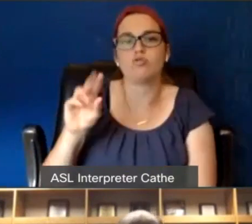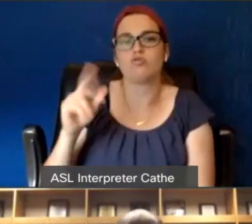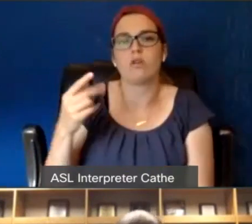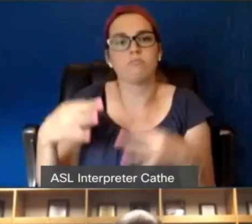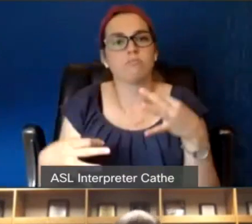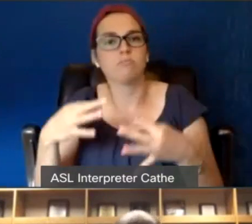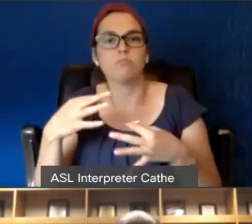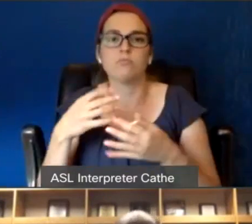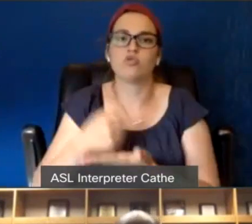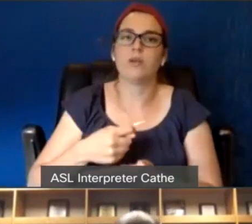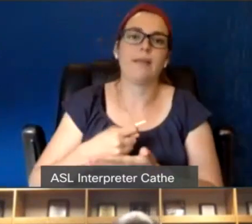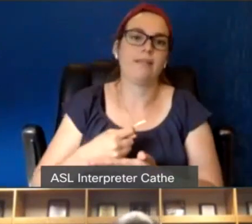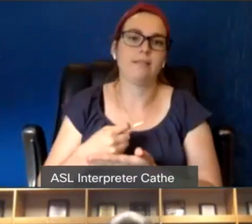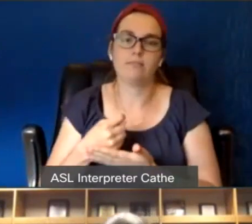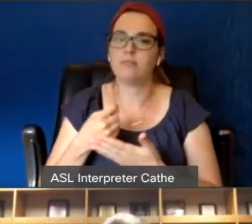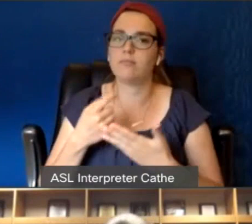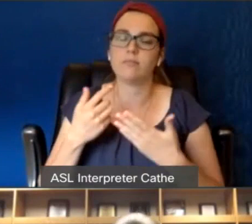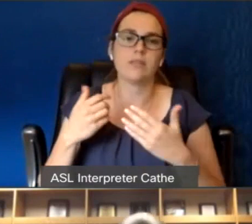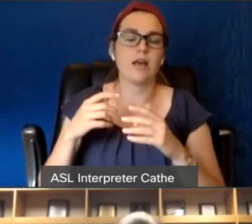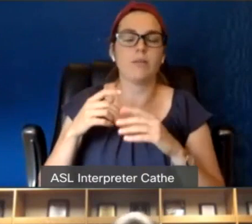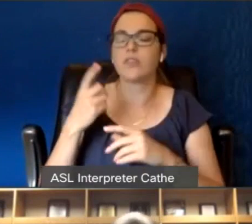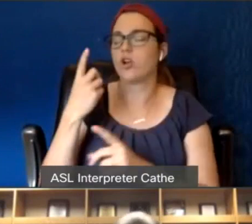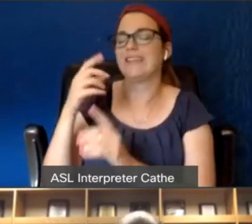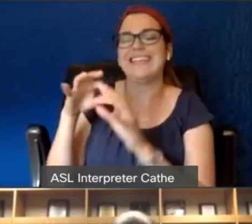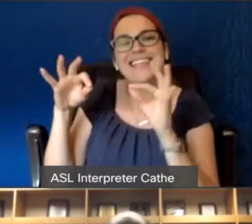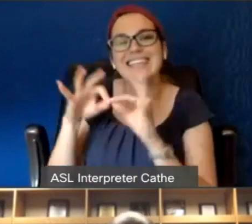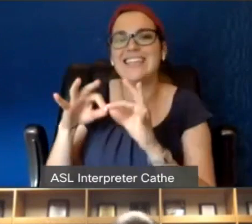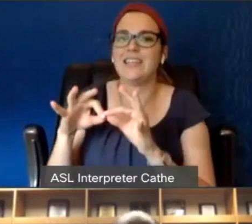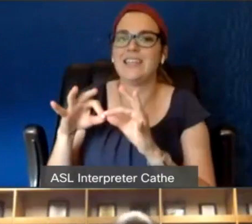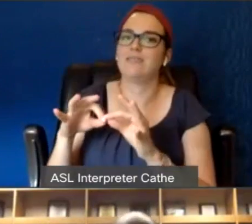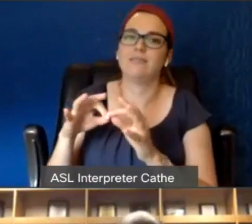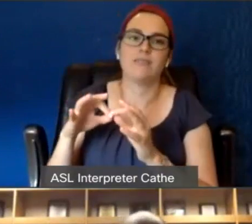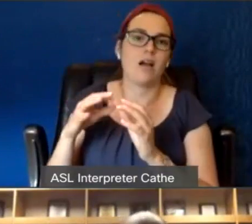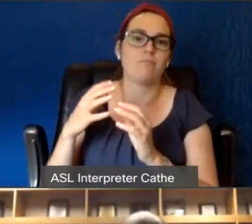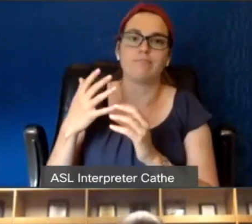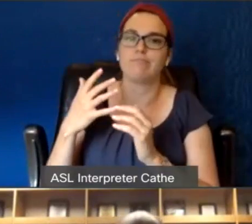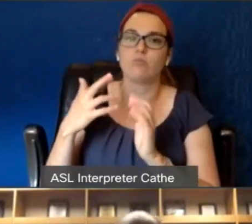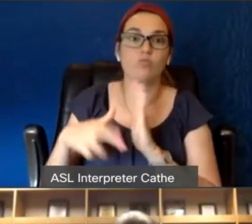on our treatment and recovery team. So obviously I'm a sports nut so they're the Wayne Gretzky